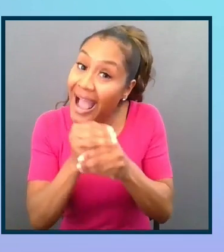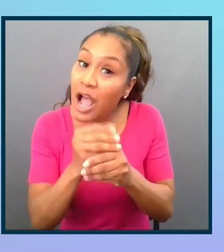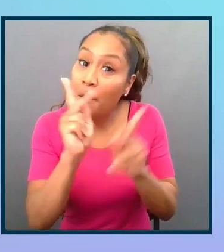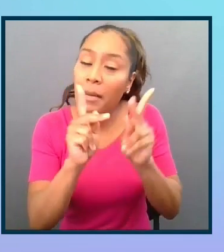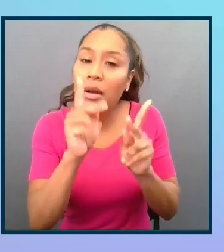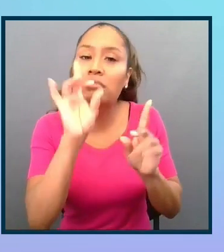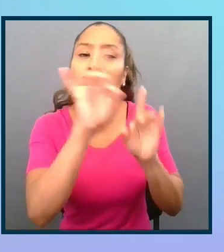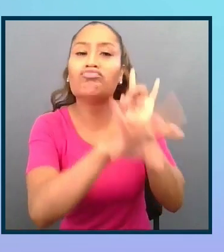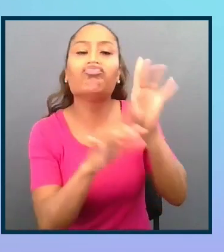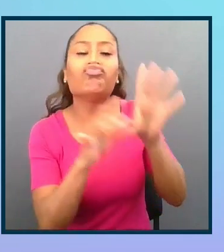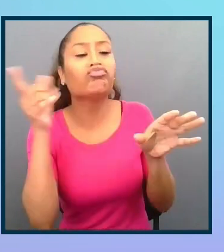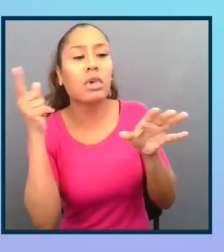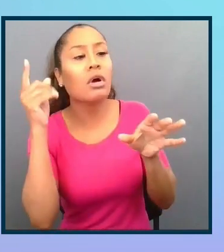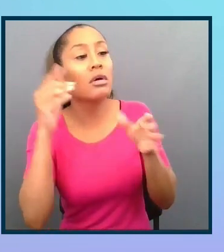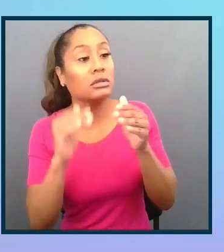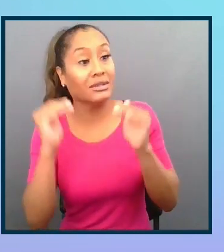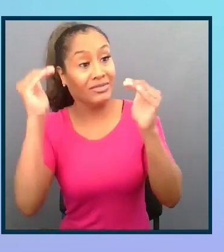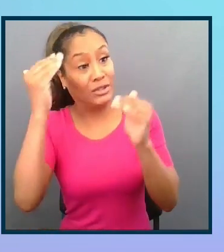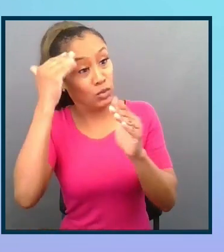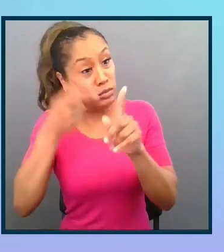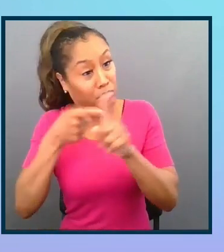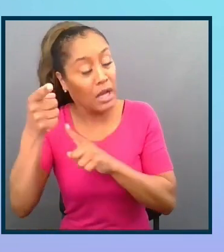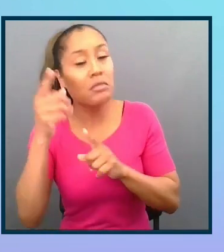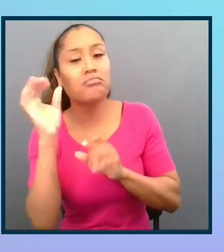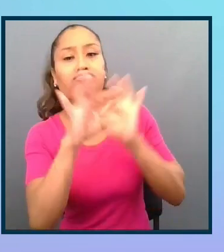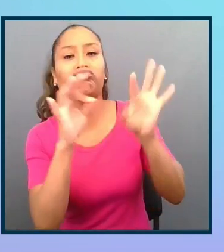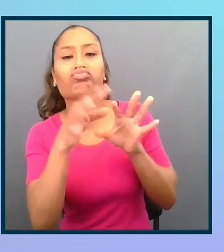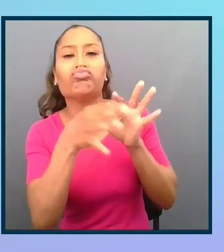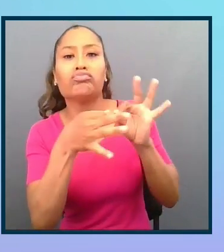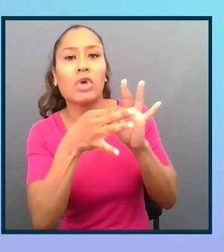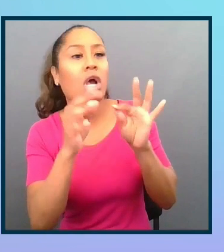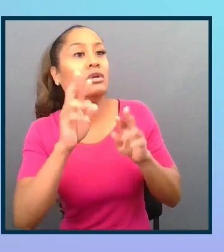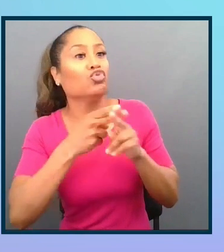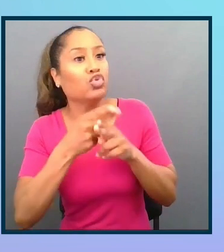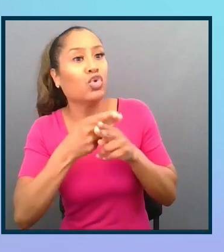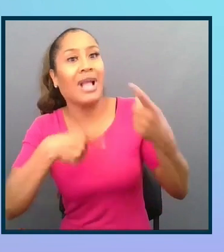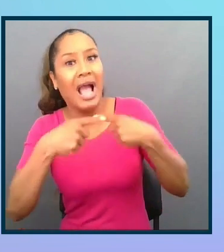and what's happening, and what's coming. this is the same logic I think about